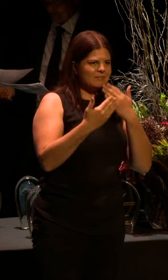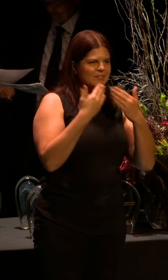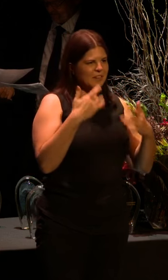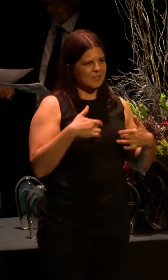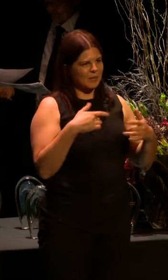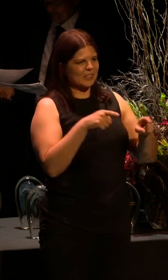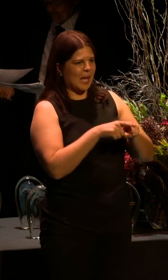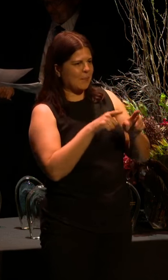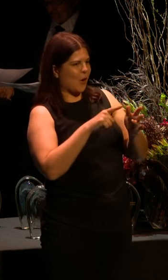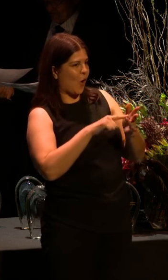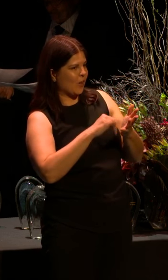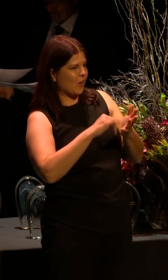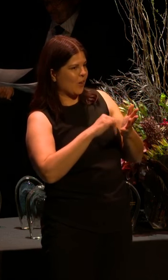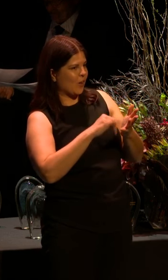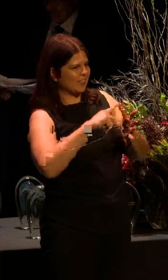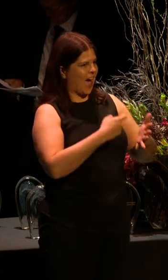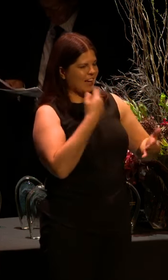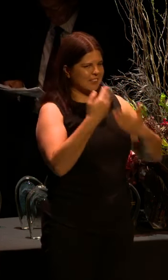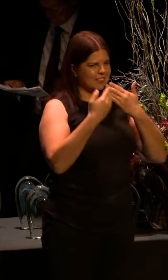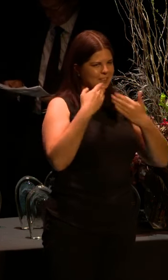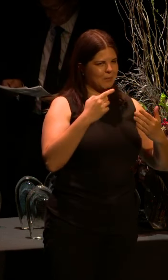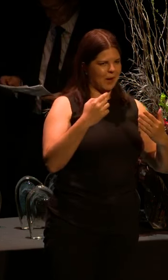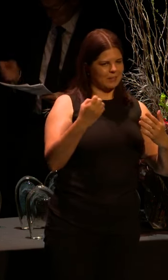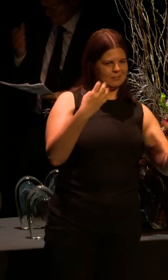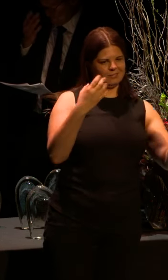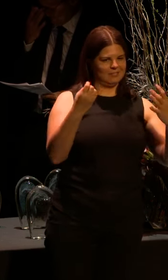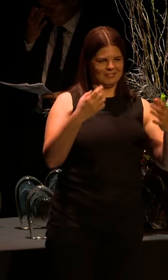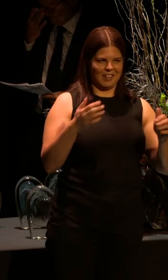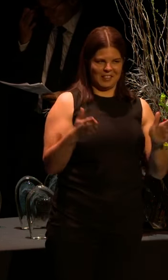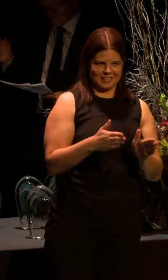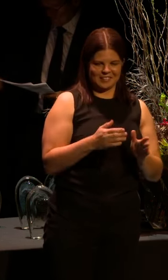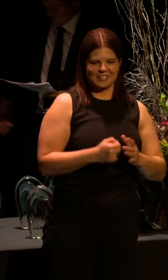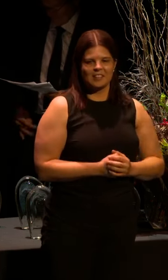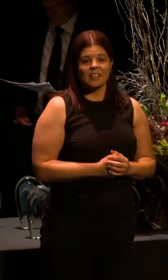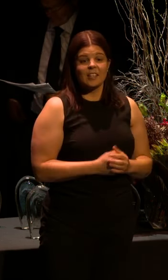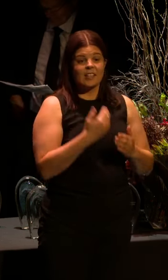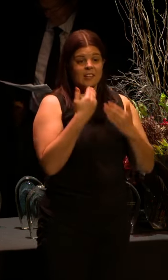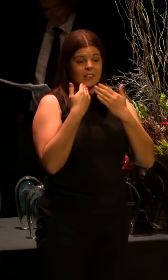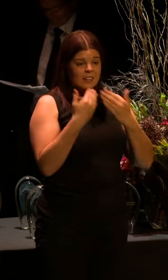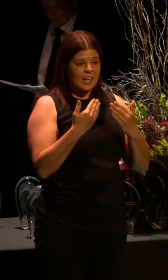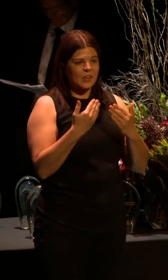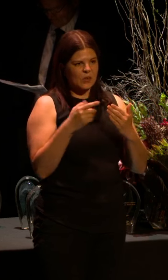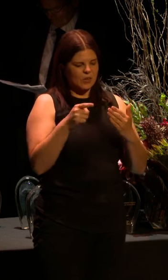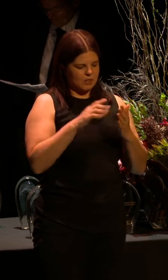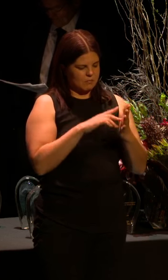So, first of all, thank you to my agent, Margaret Connolly, and the Children's Book Council of Australia,